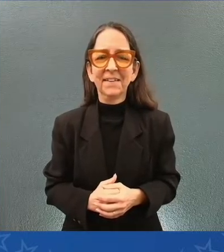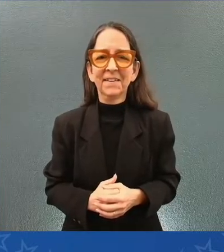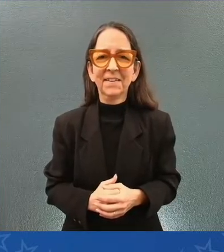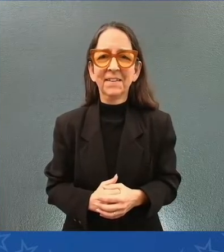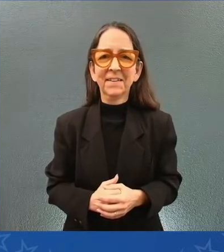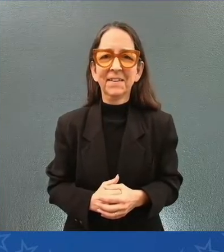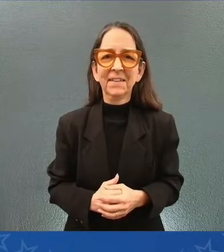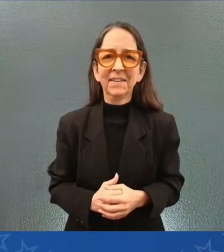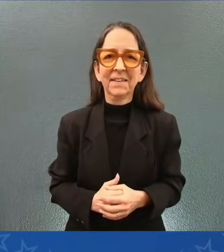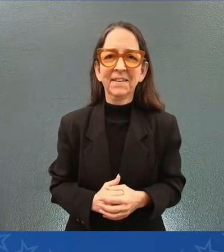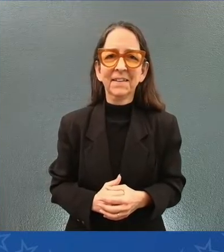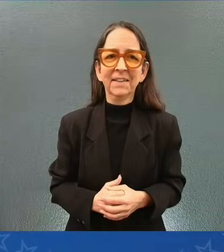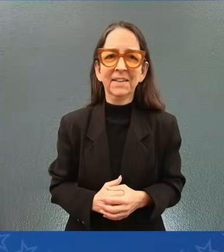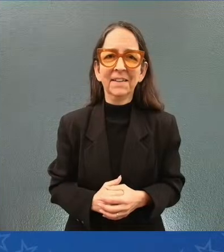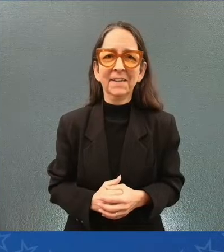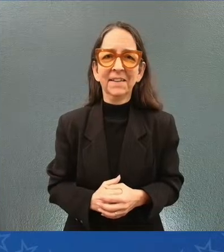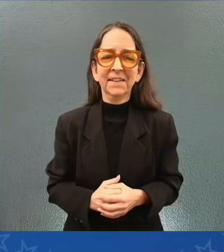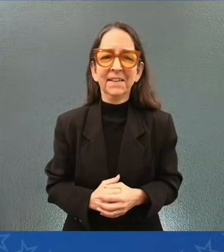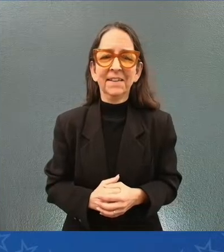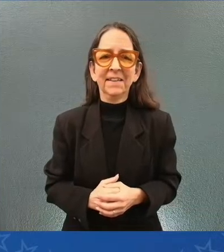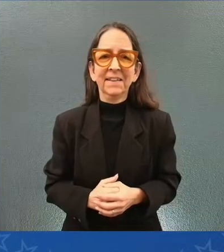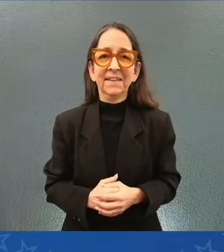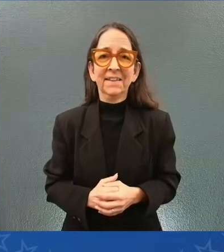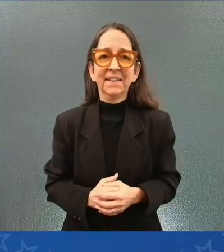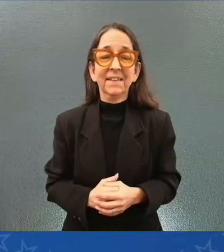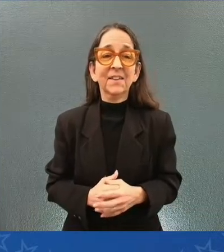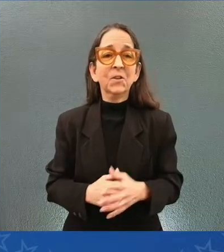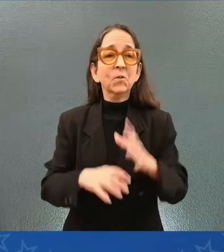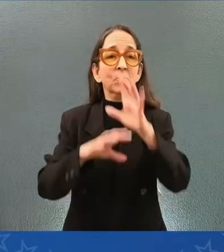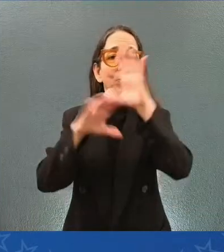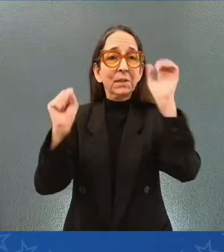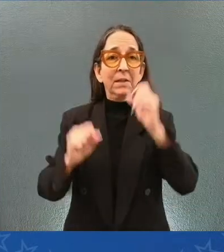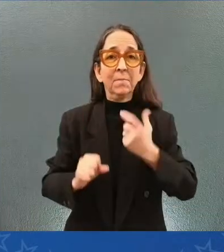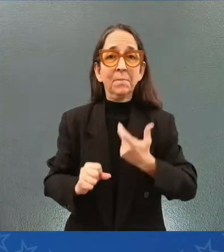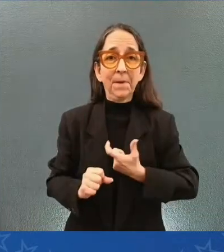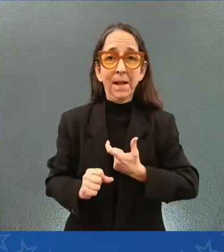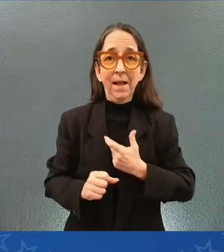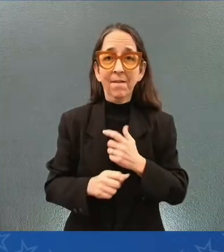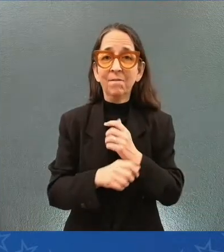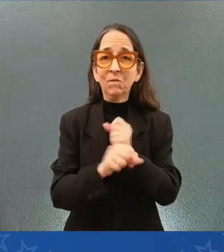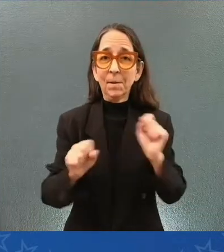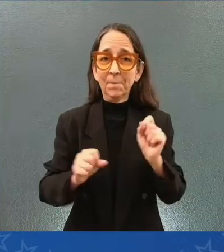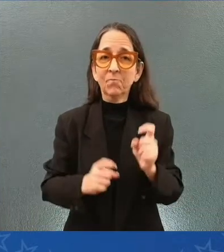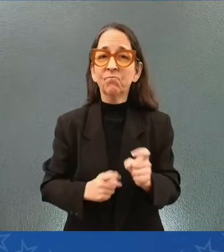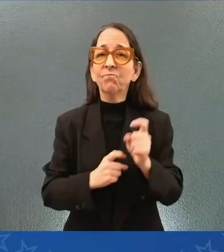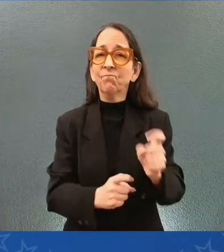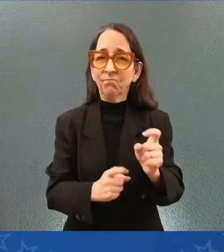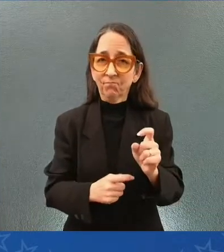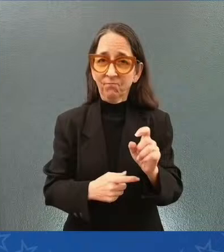The Presidential Medal of Freedom is awarded to Earvin "Magic" Johnson. With unmatched vision and versatility,